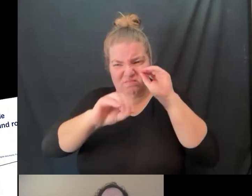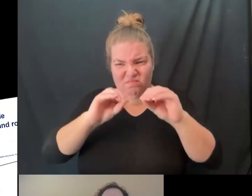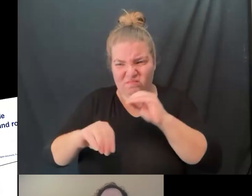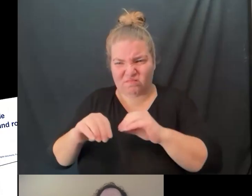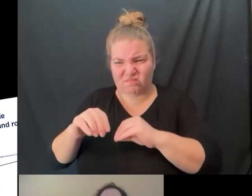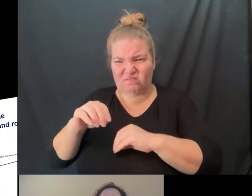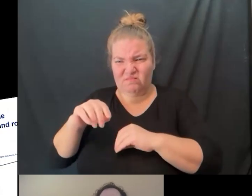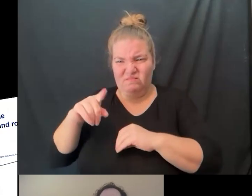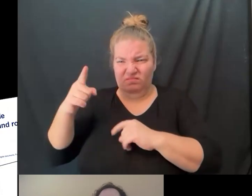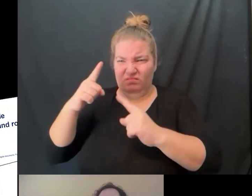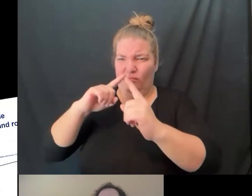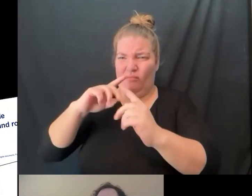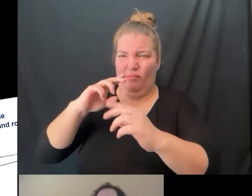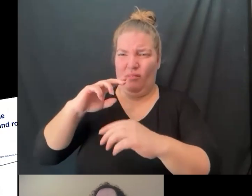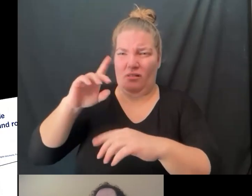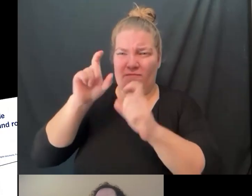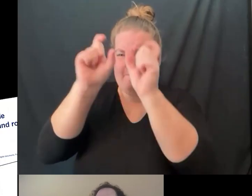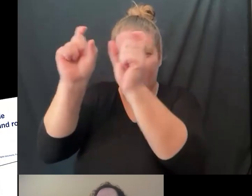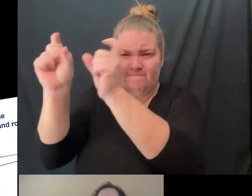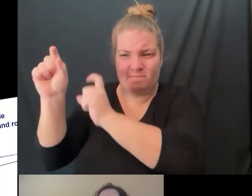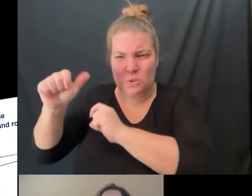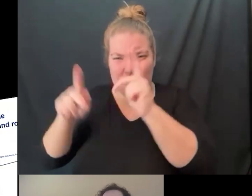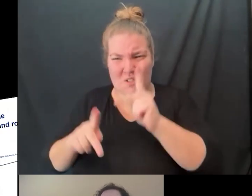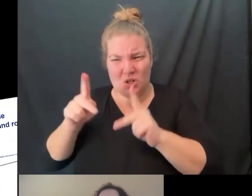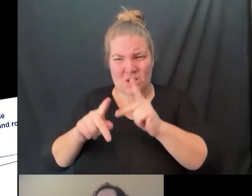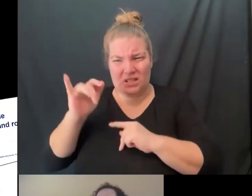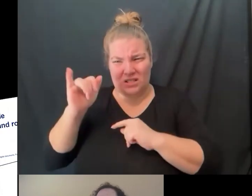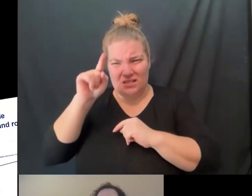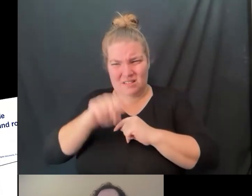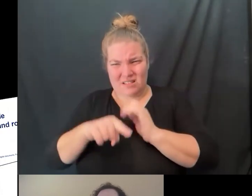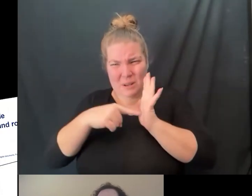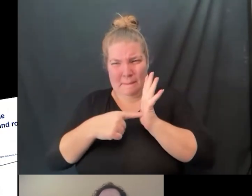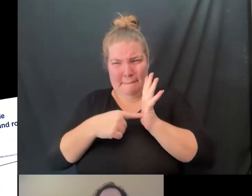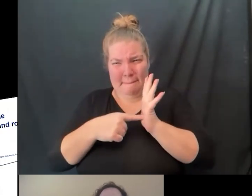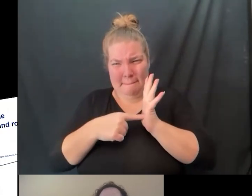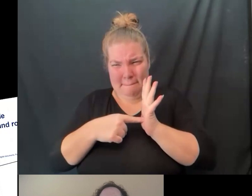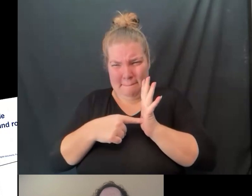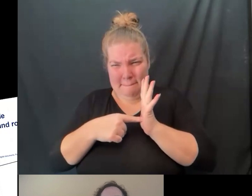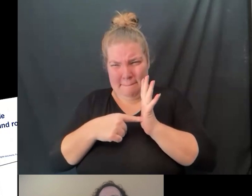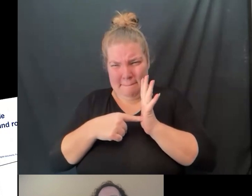that block the ability of people to use the product, such as keyboard and accessibility, unlabeled input fields.